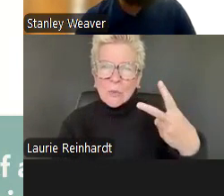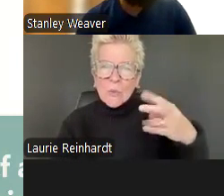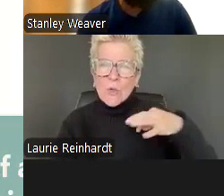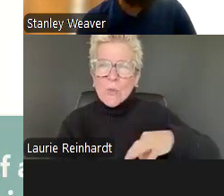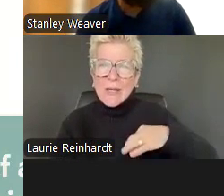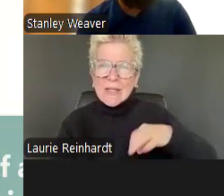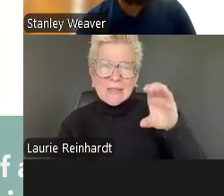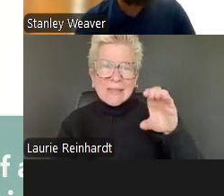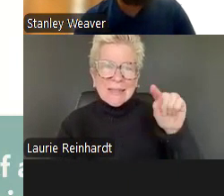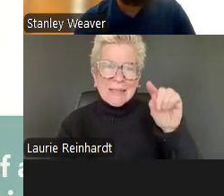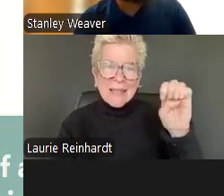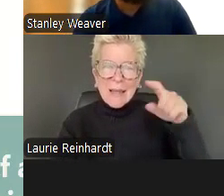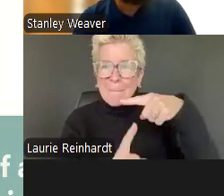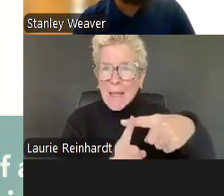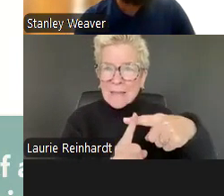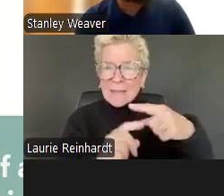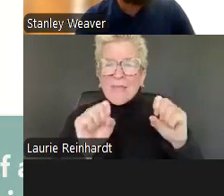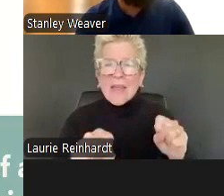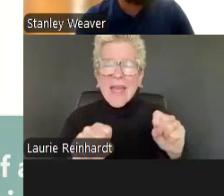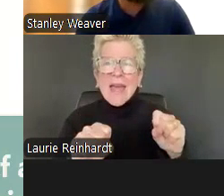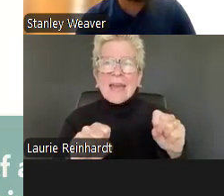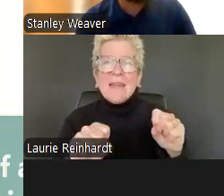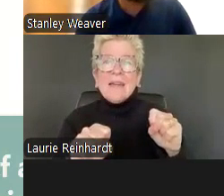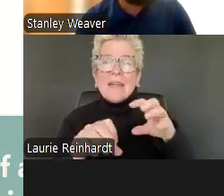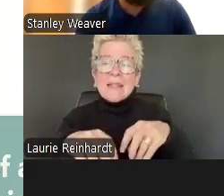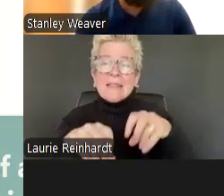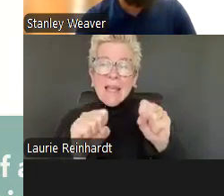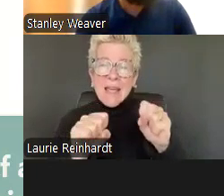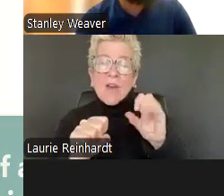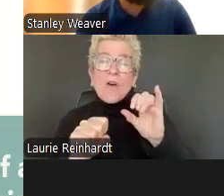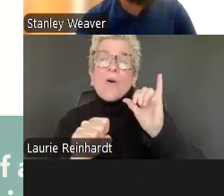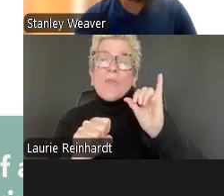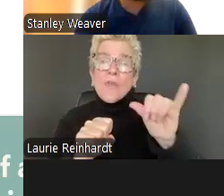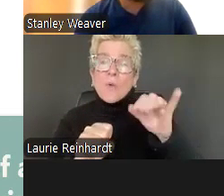but they also have the ability to take them outside of the same program area so